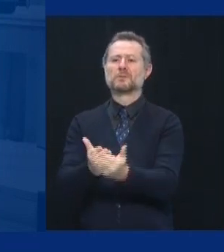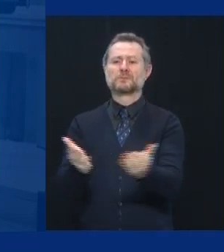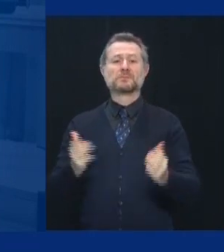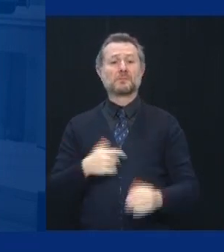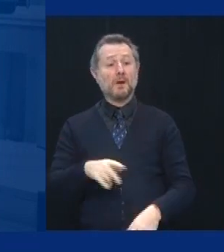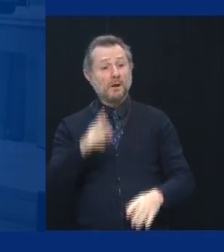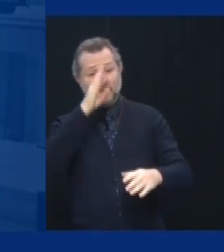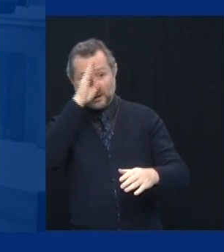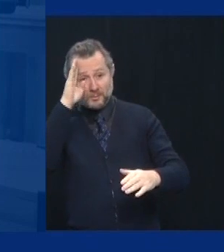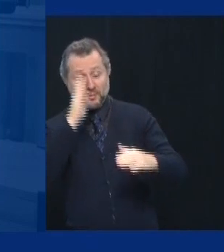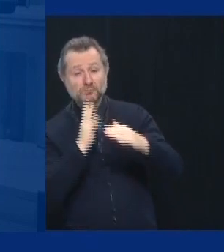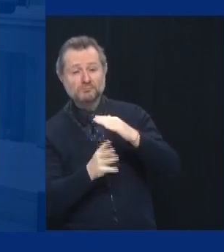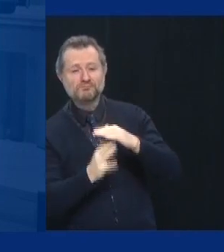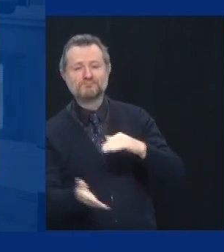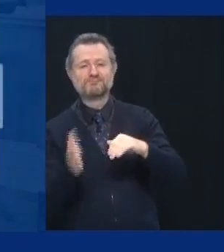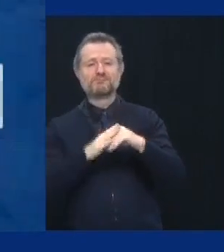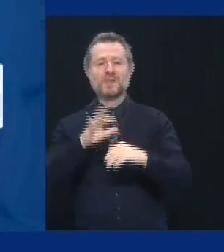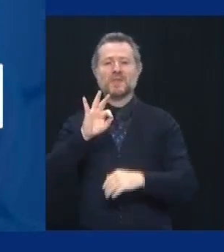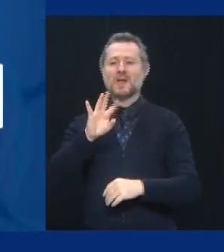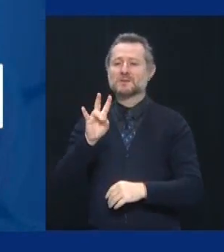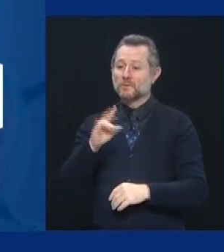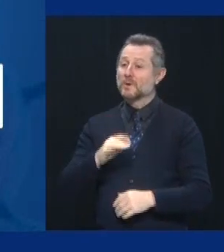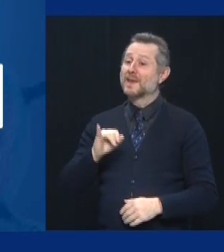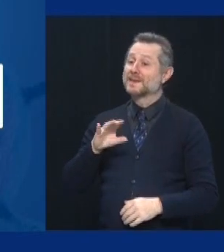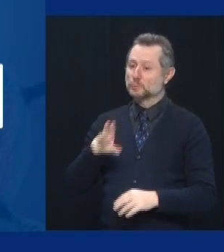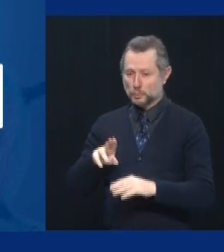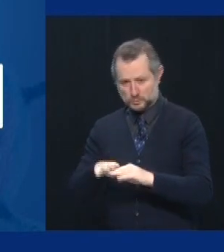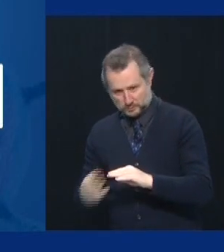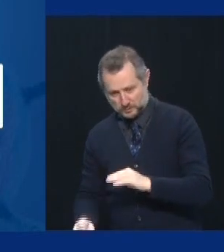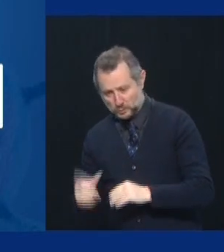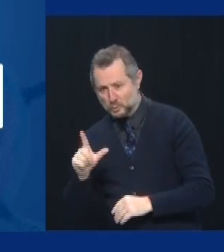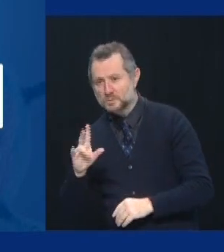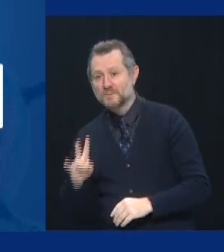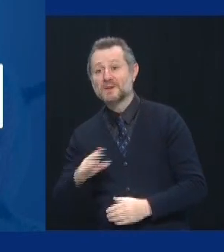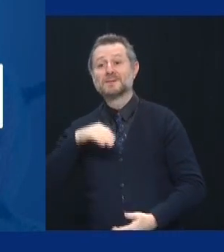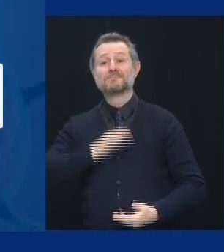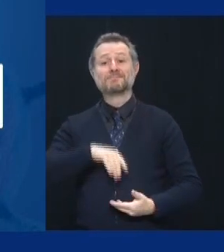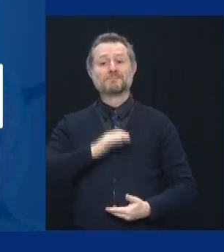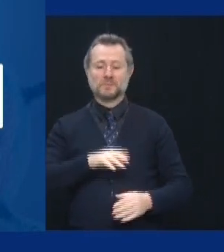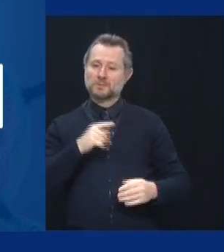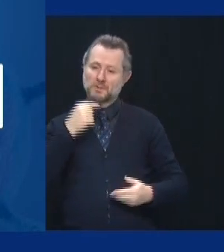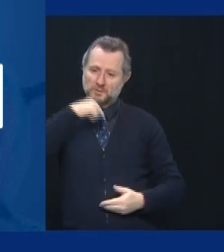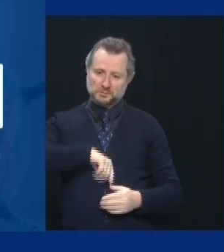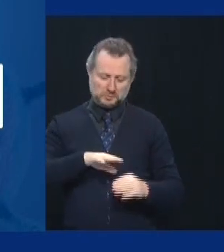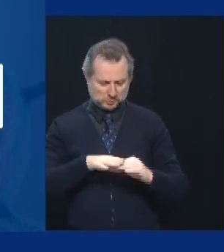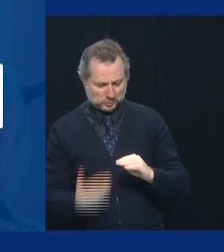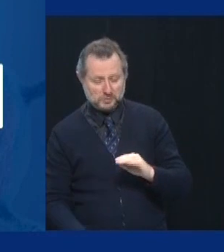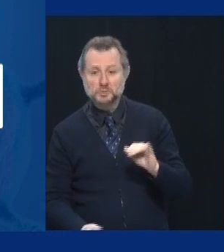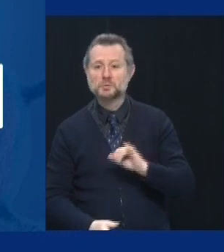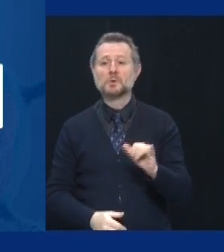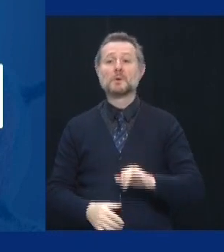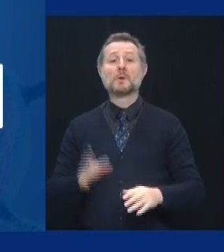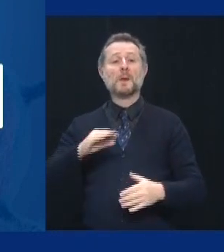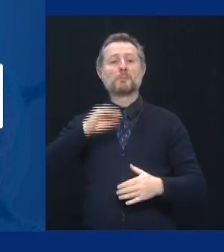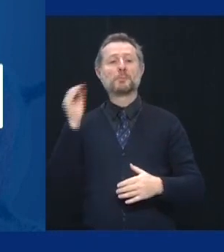GRIEVING TODAY, AND CRYING TODAY. SO THEY'RE IN OUR THOUGHTS AND PRAYERS. HOSPITALIZATION IS UP 97.